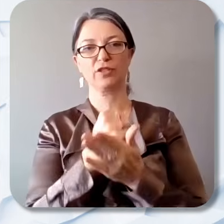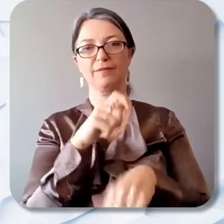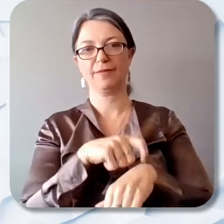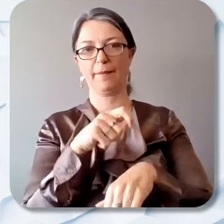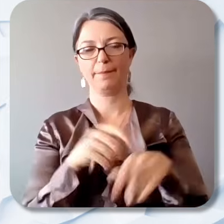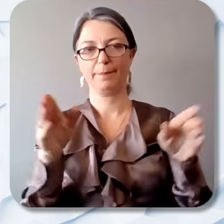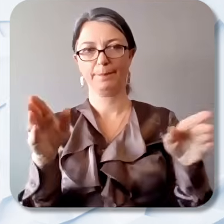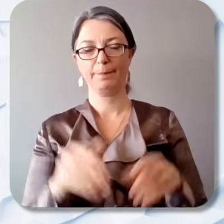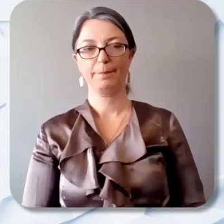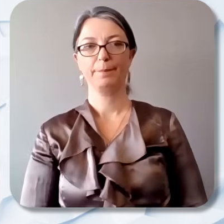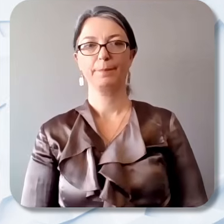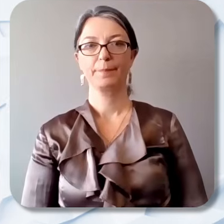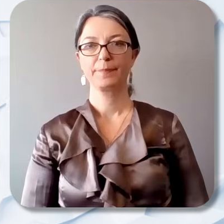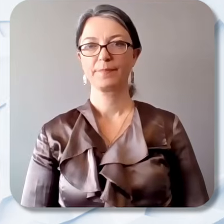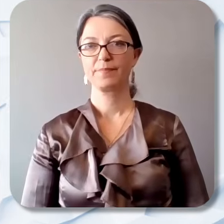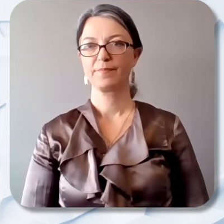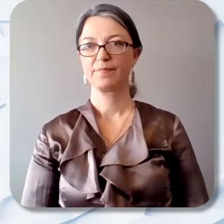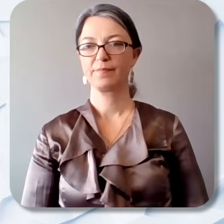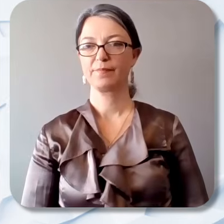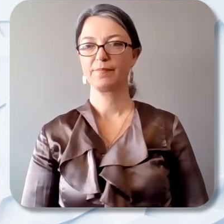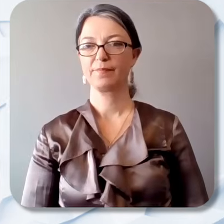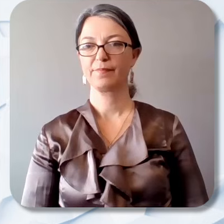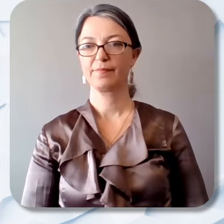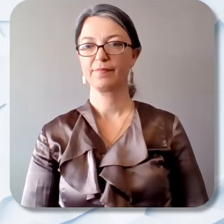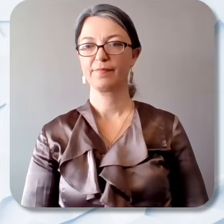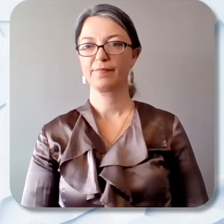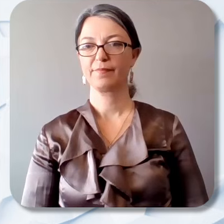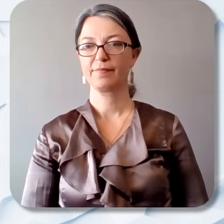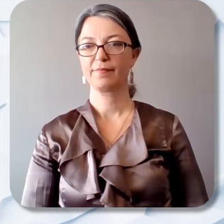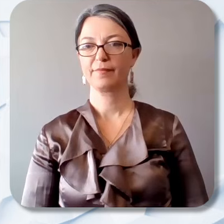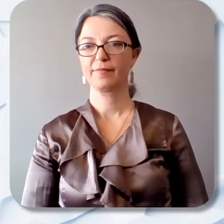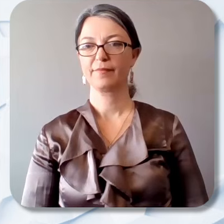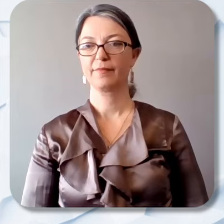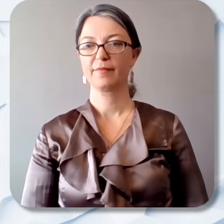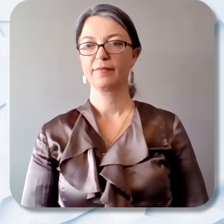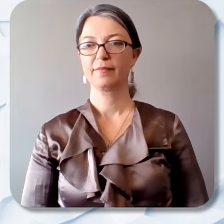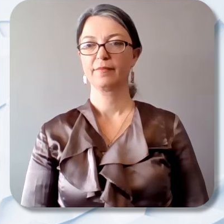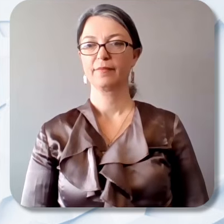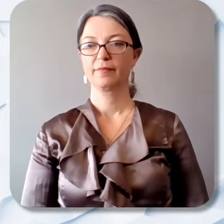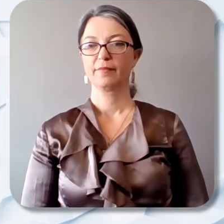Somebody's asking. Okay, so tell me what's really going on?